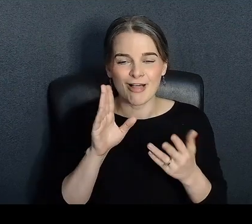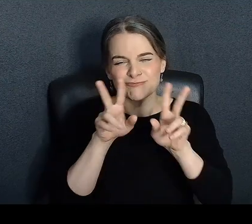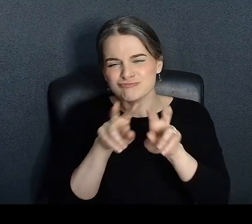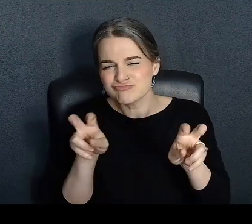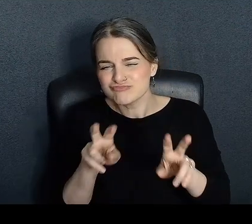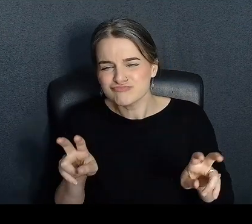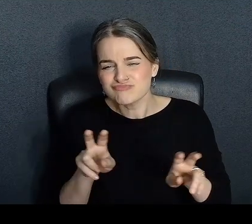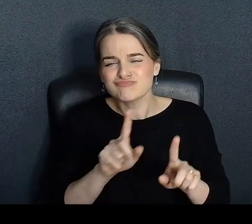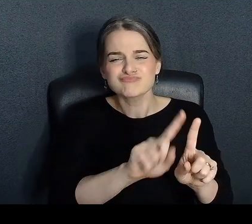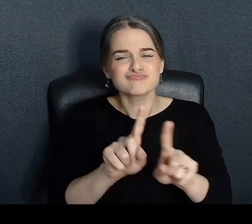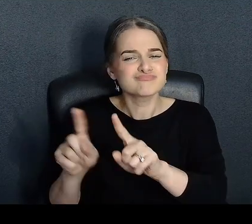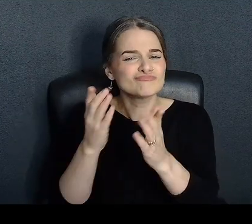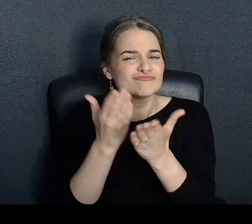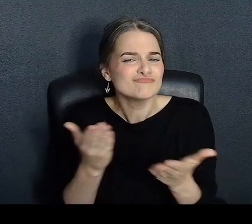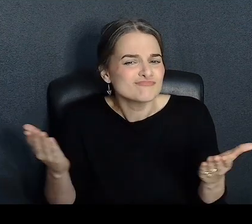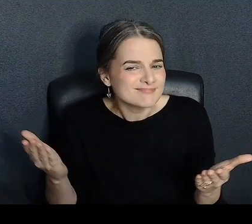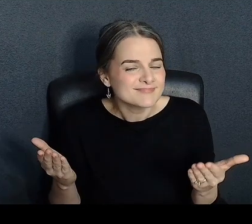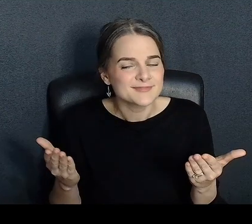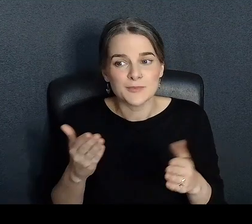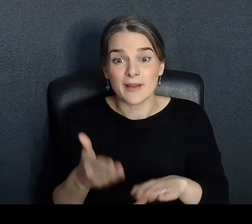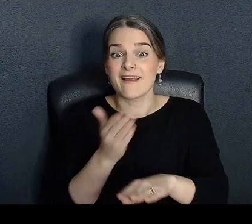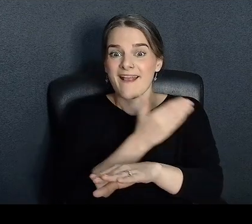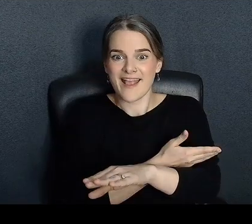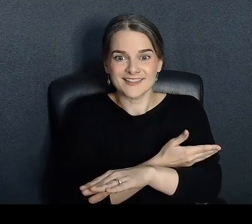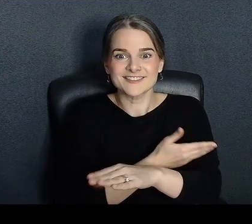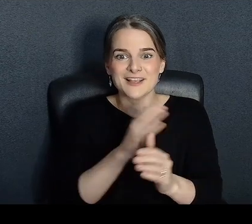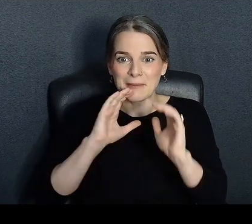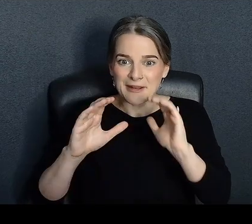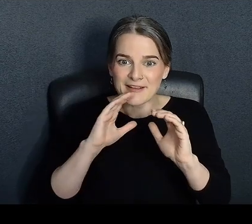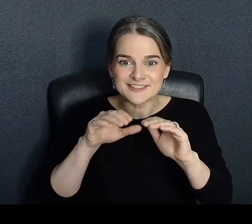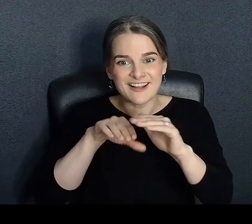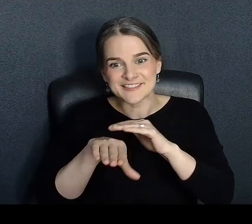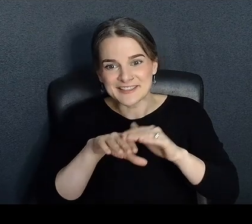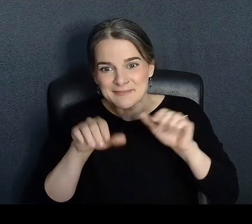made to enhance communication, accessibility, and the quality of life.